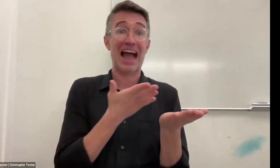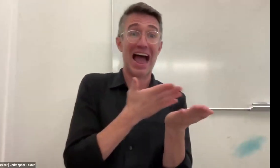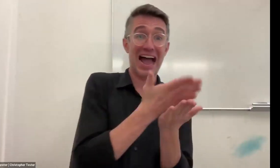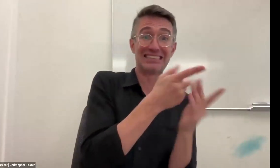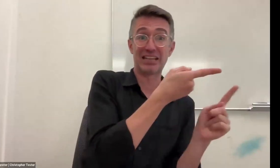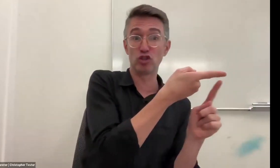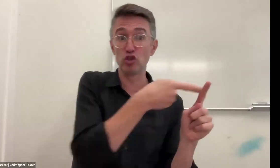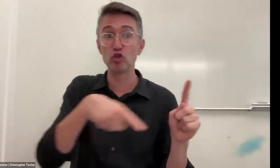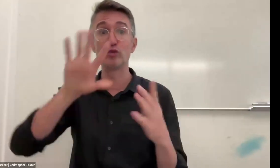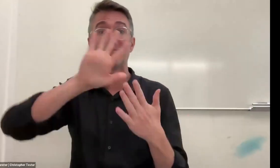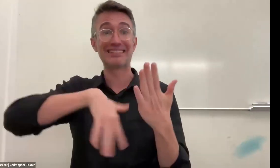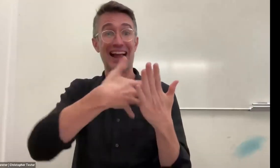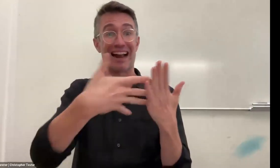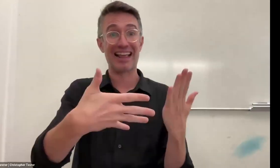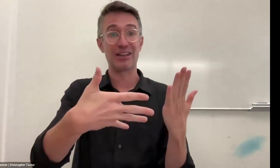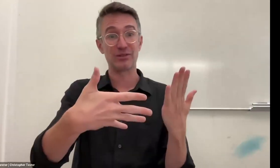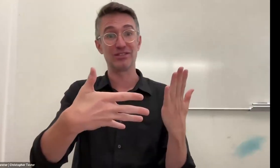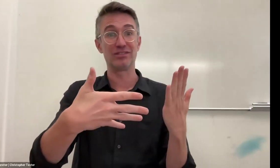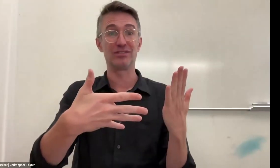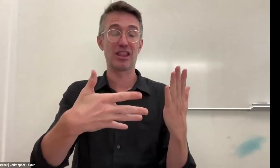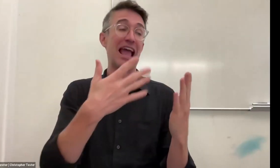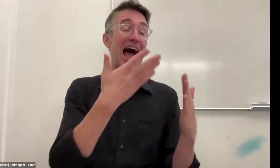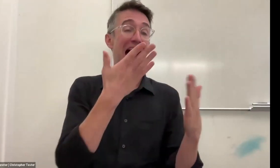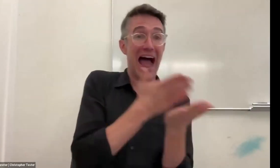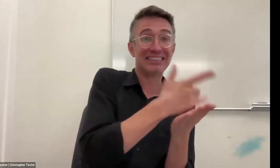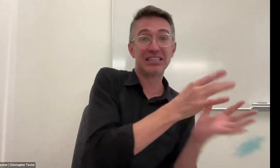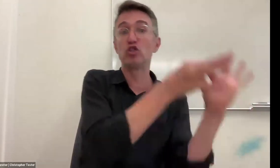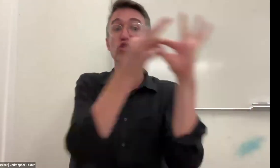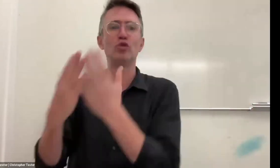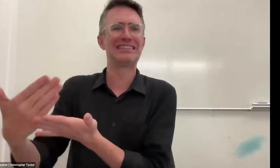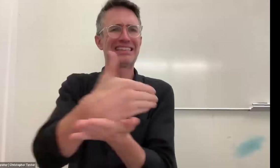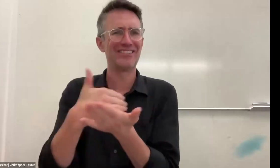Lets sign up to sign language rights for deaf refugees.